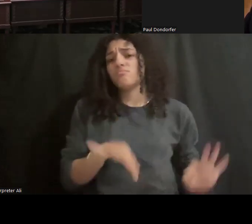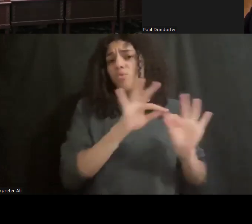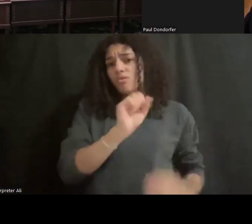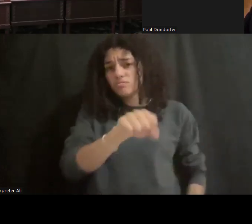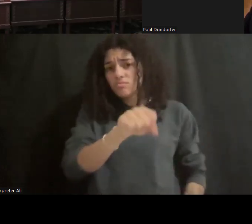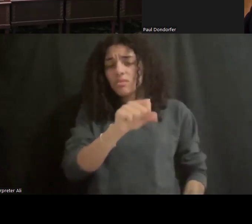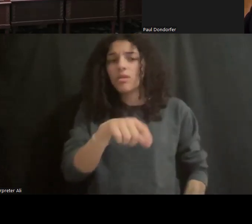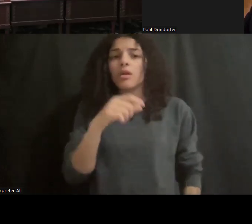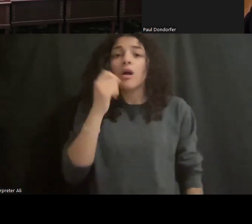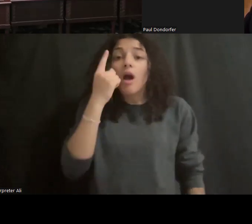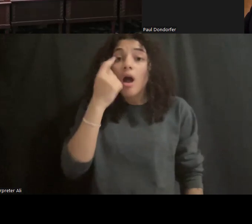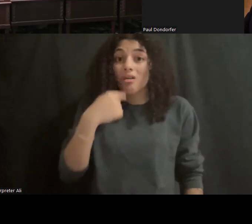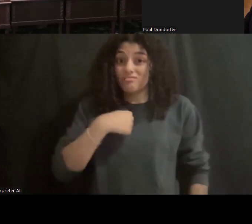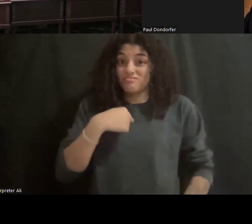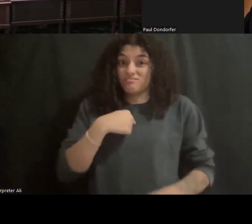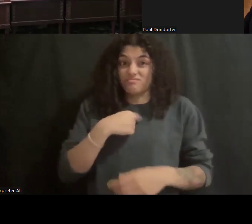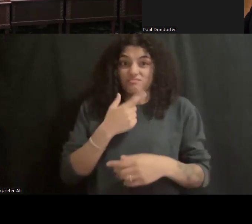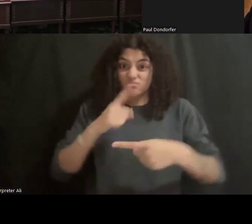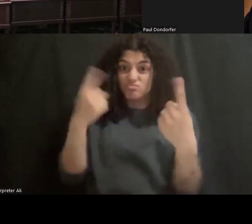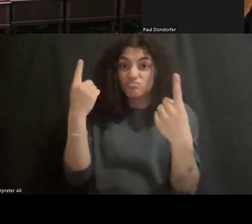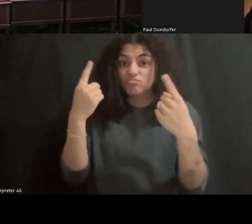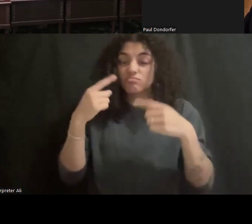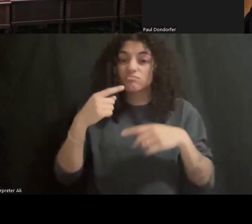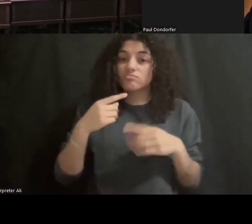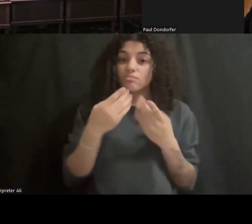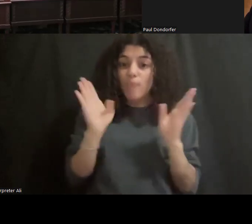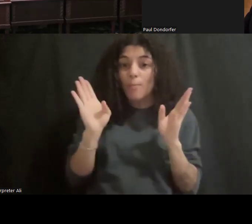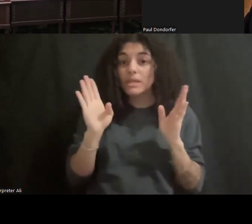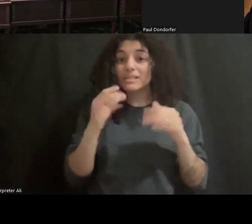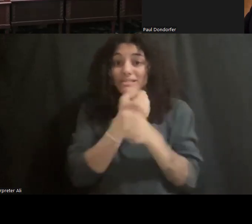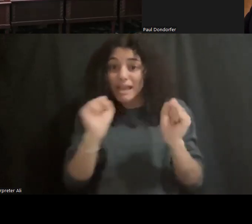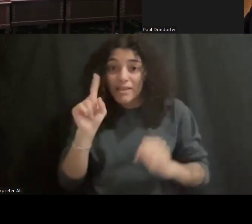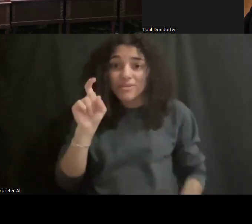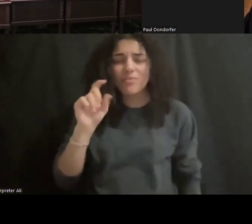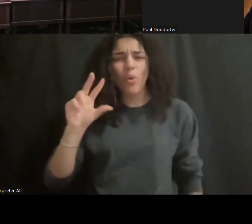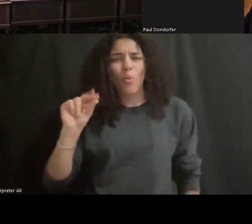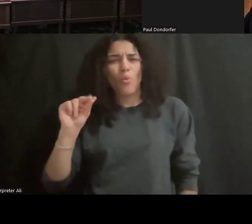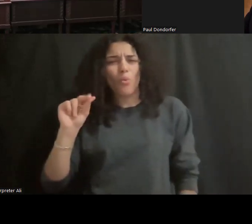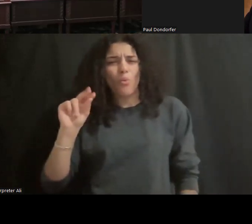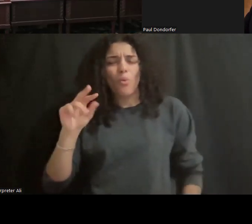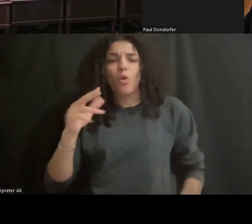I'm not against public safety I support anything that makes the job of the sheriff department more